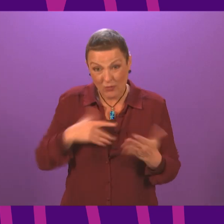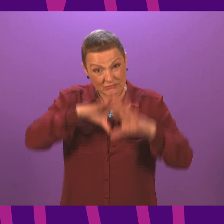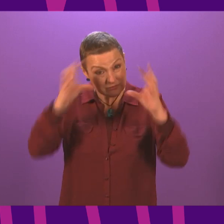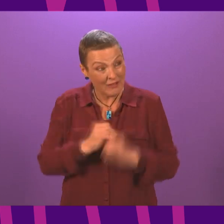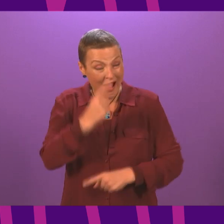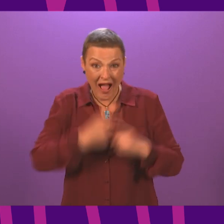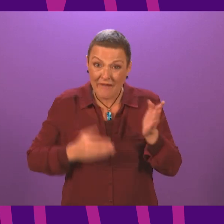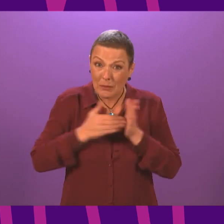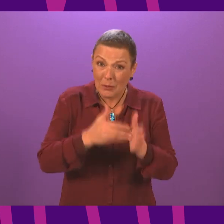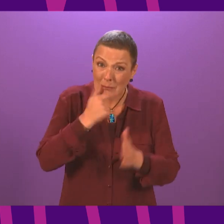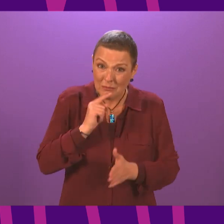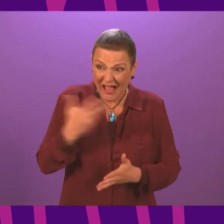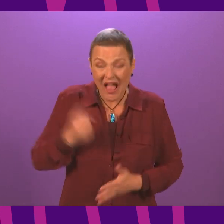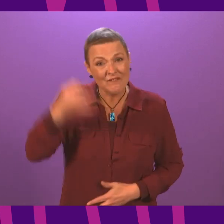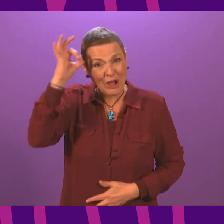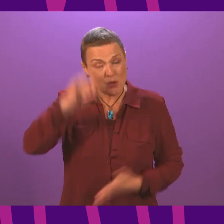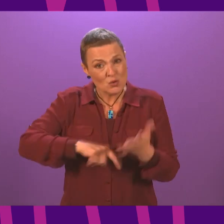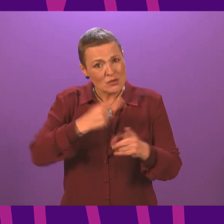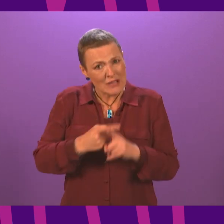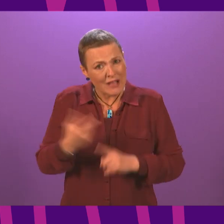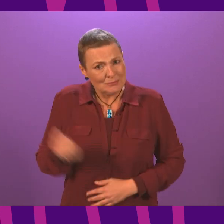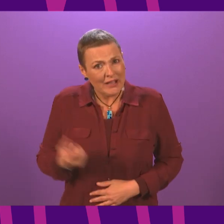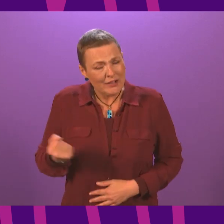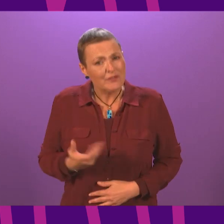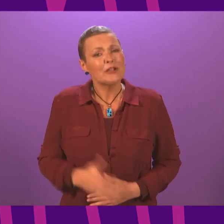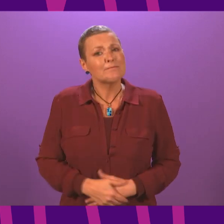Shirley-Anne Somerville: Sarah Boyack raises